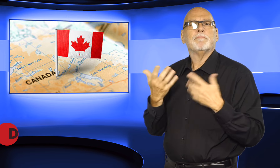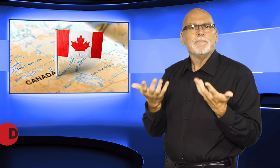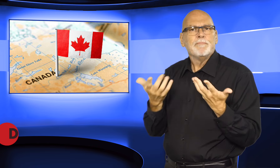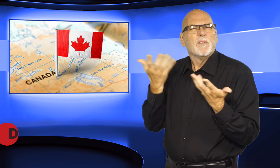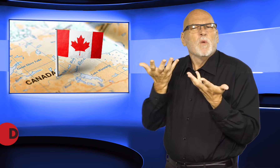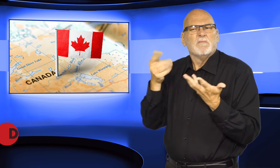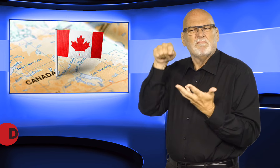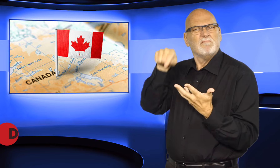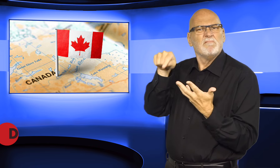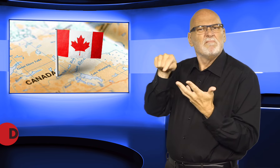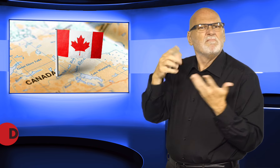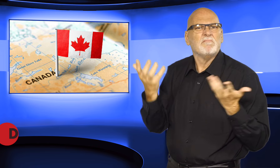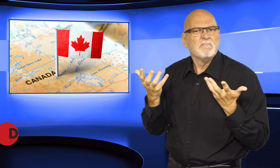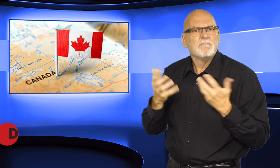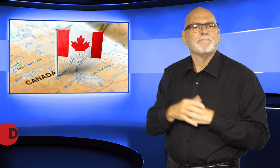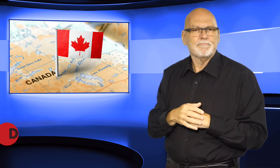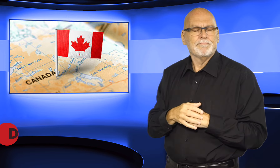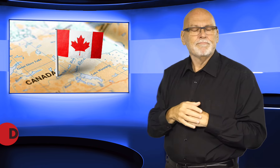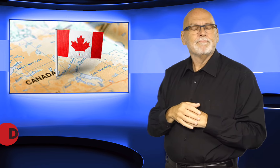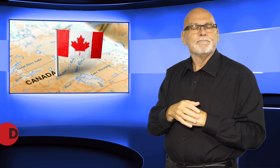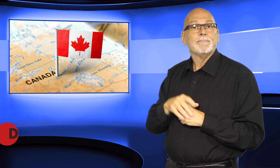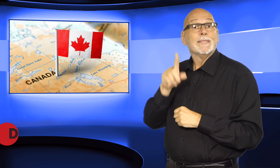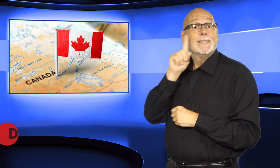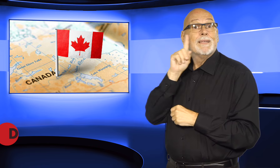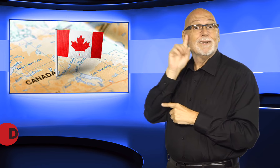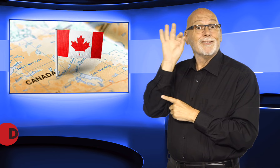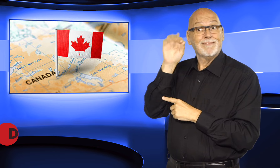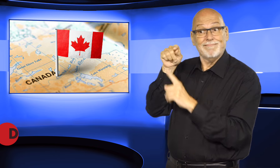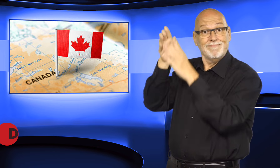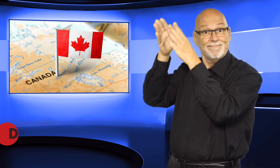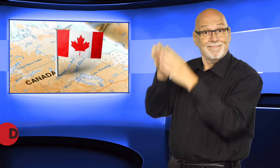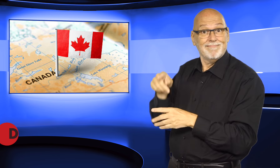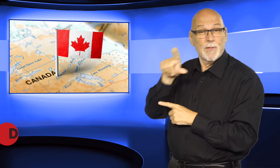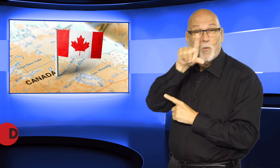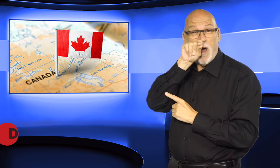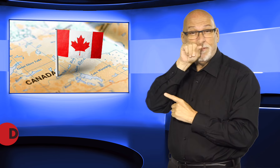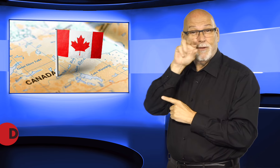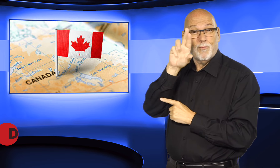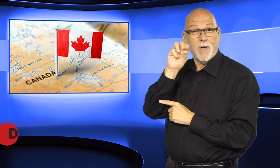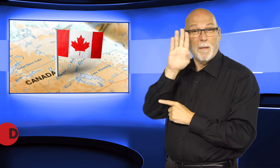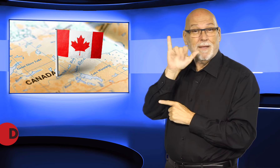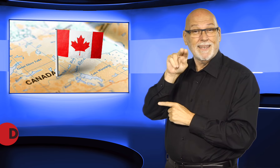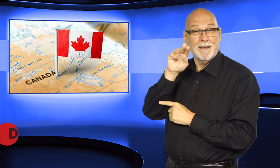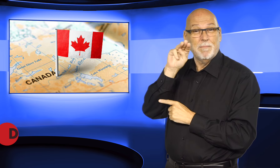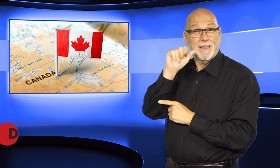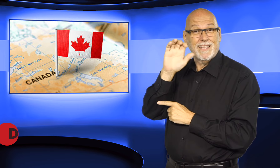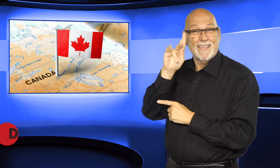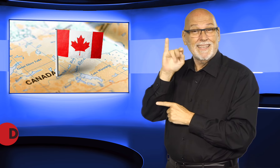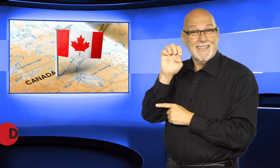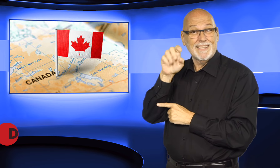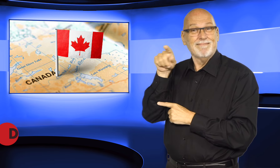But what is that? DeafDots asked Robyn Mackie,